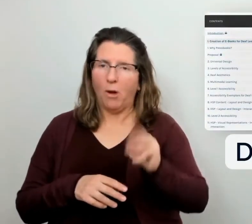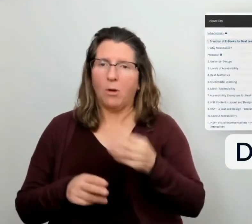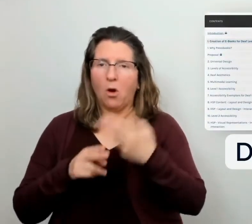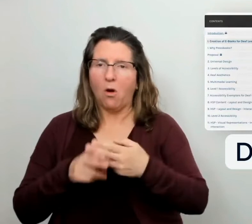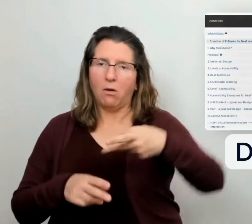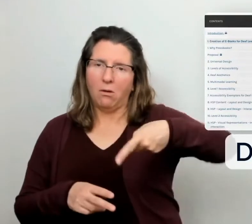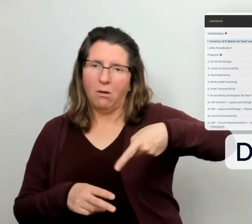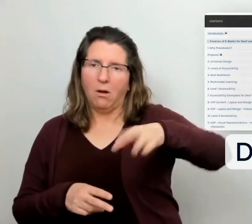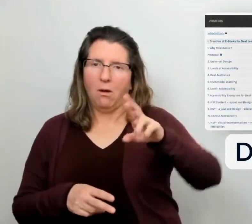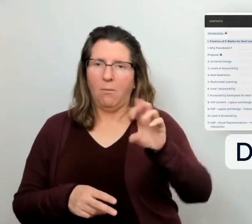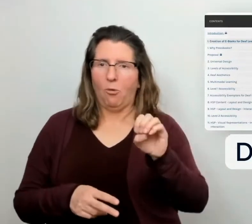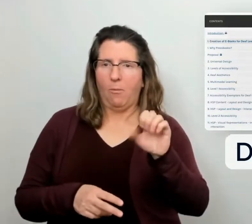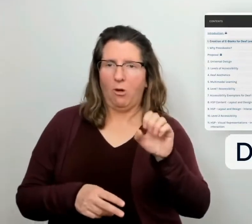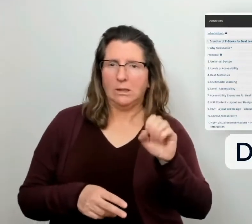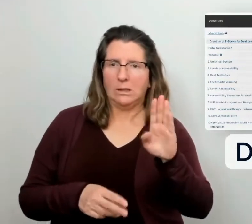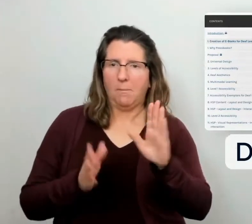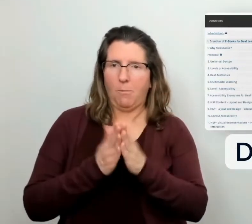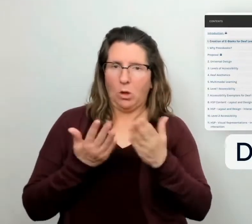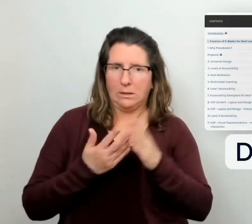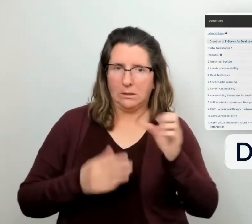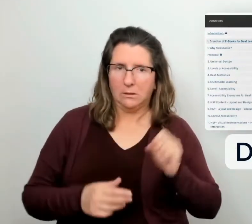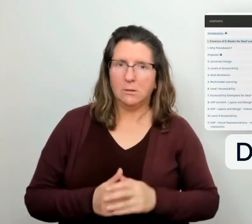It was created on the PressBooks platform.